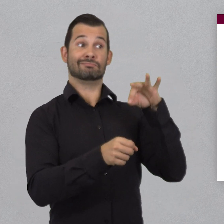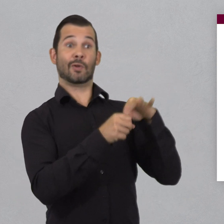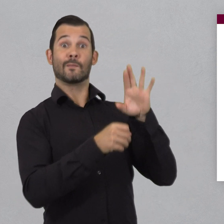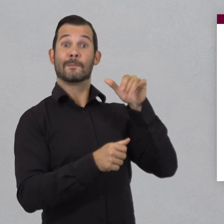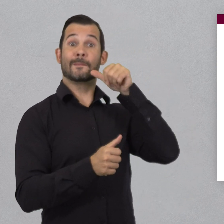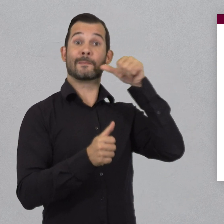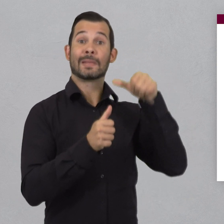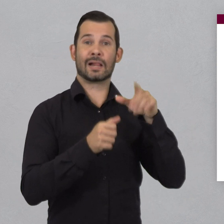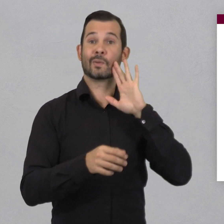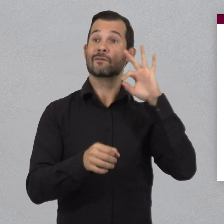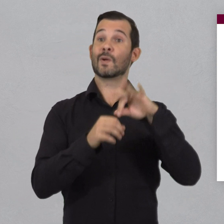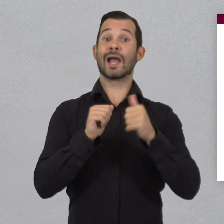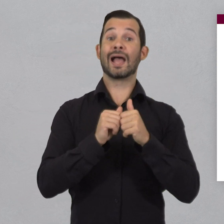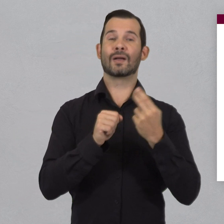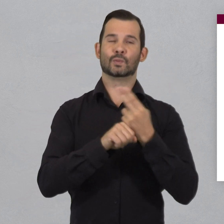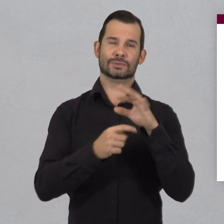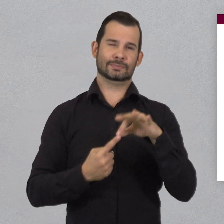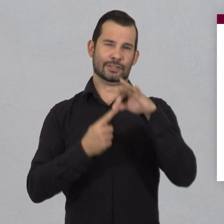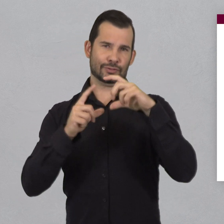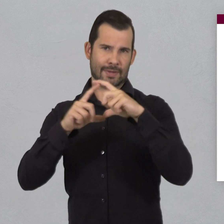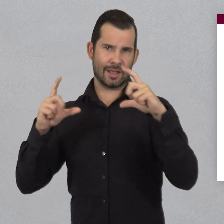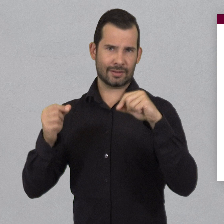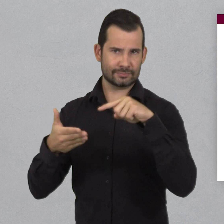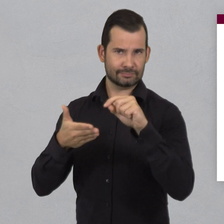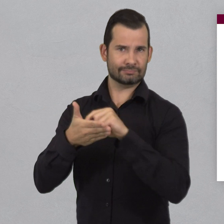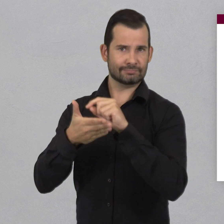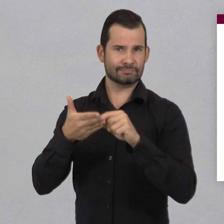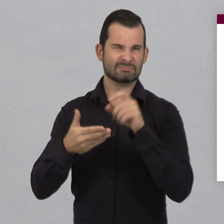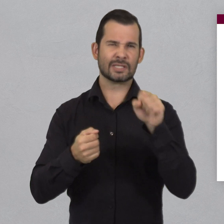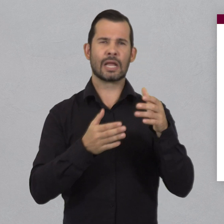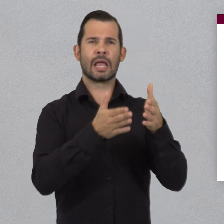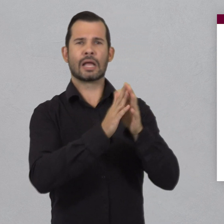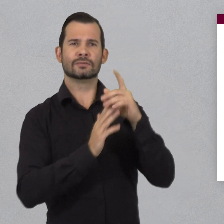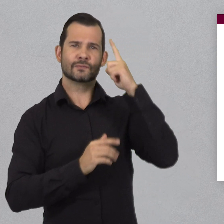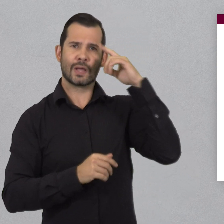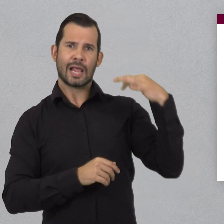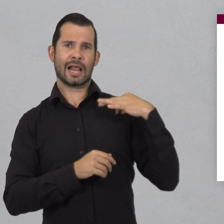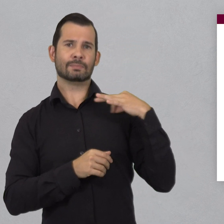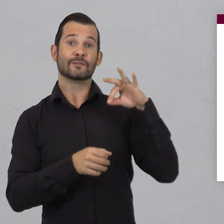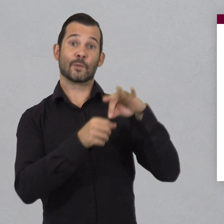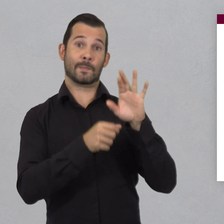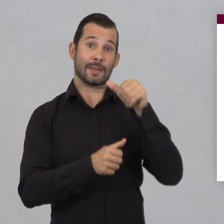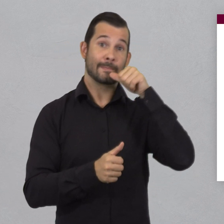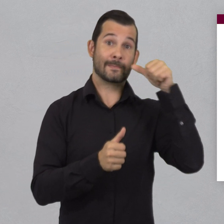you vote using a special ballot. You can ask for an application to vote by mail,